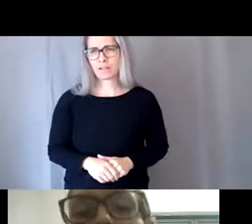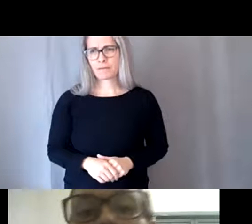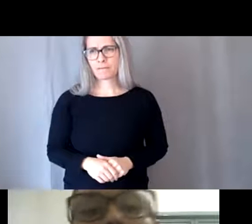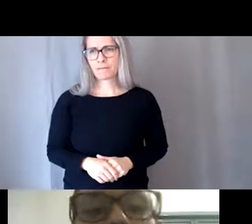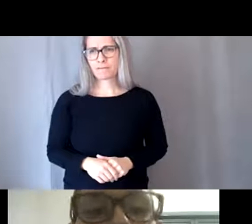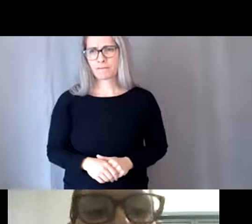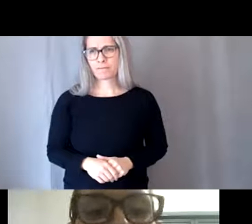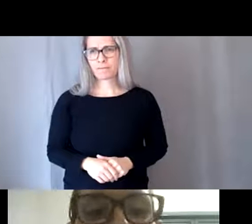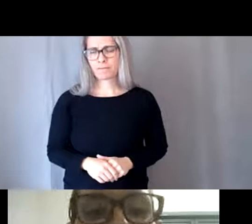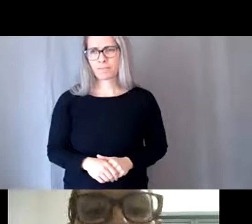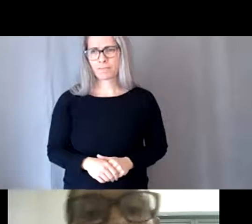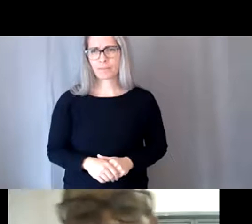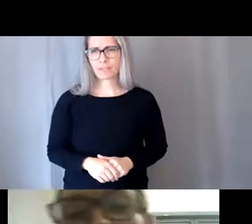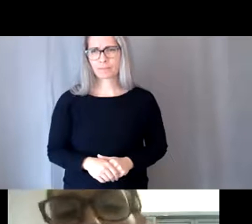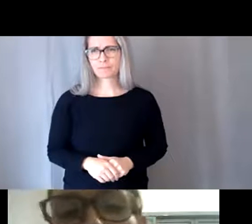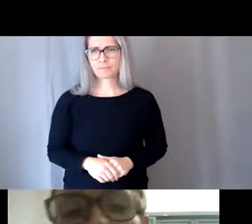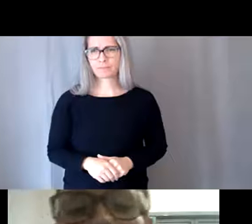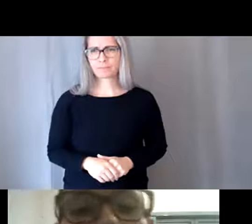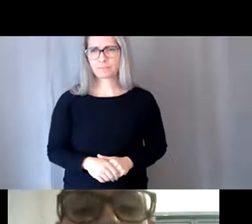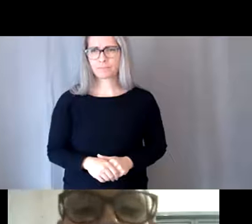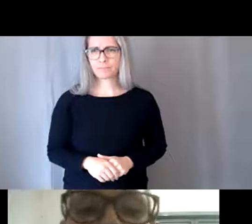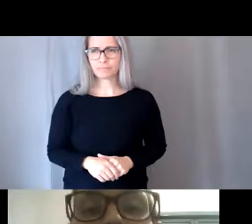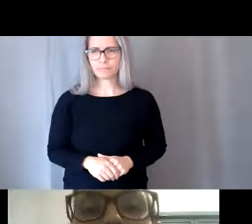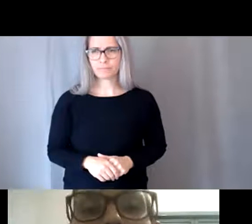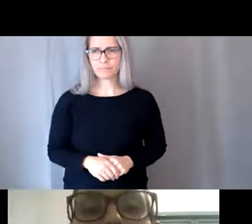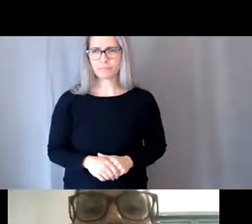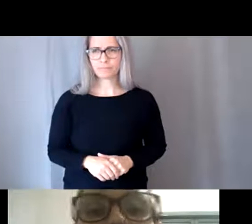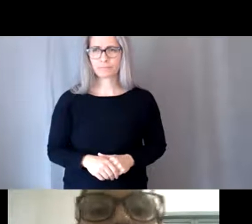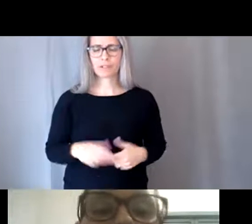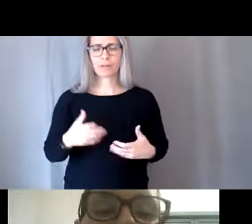I want to offer I want to offer you one image